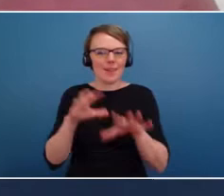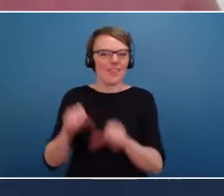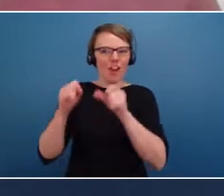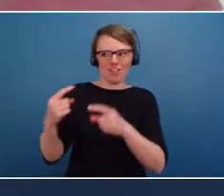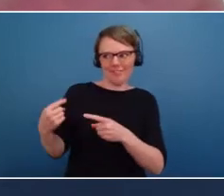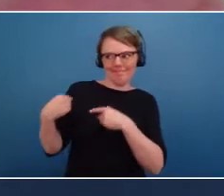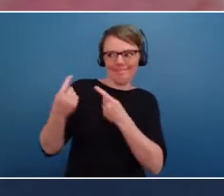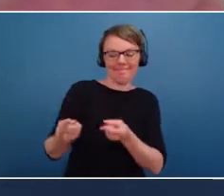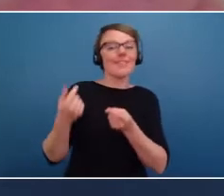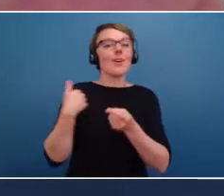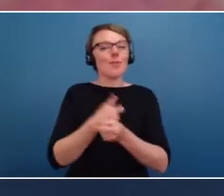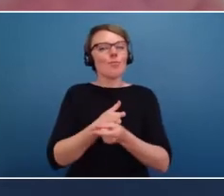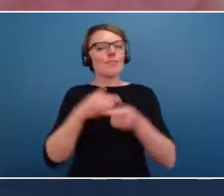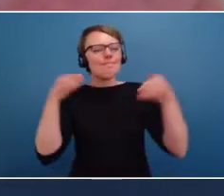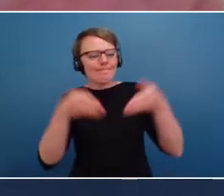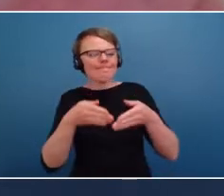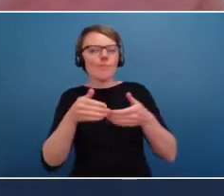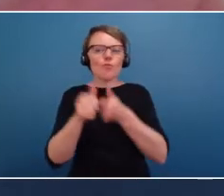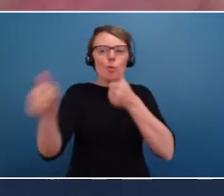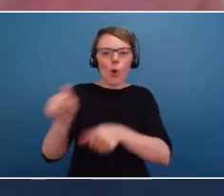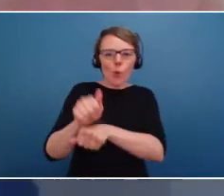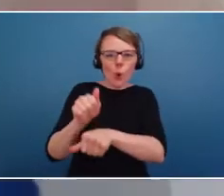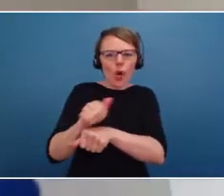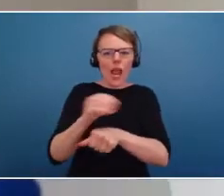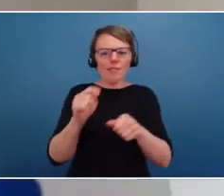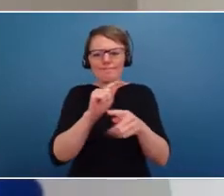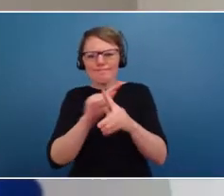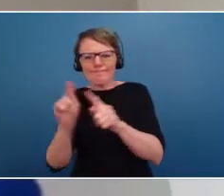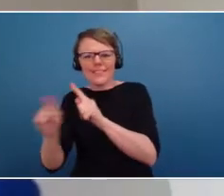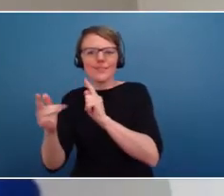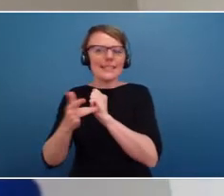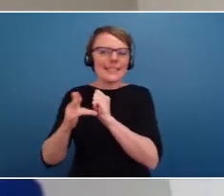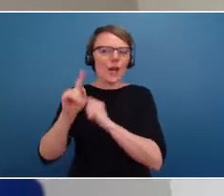of the tools that you can use to help be successful with that. My name is Sean.